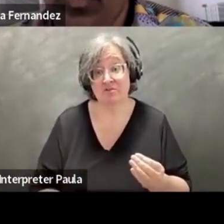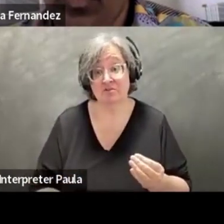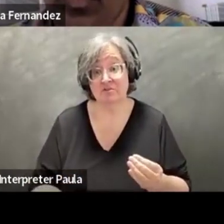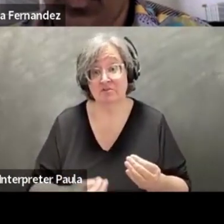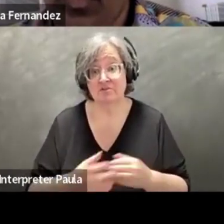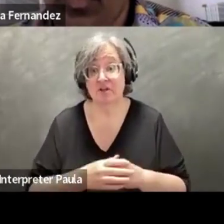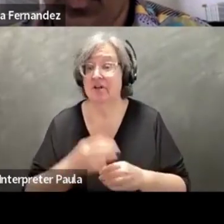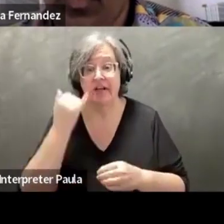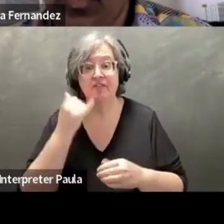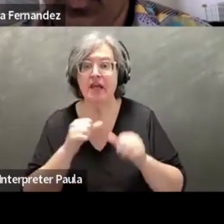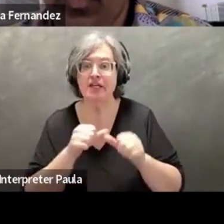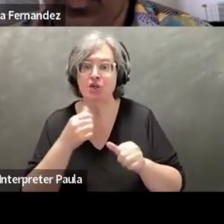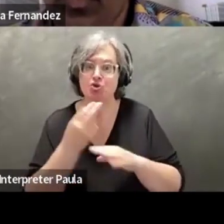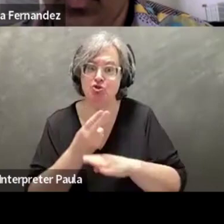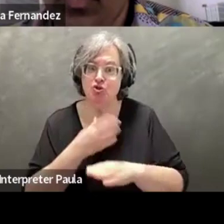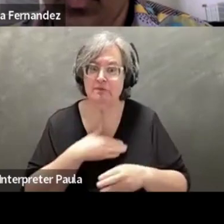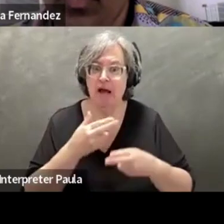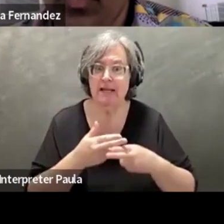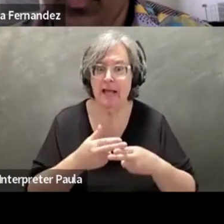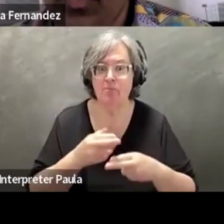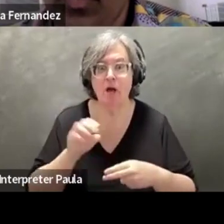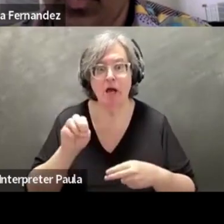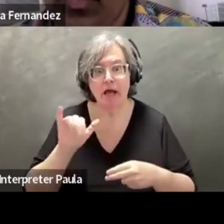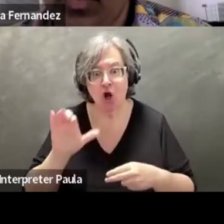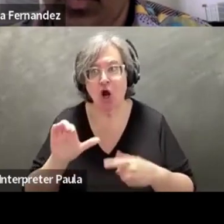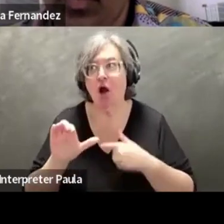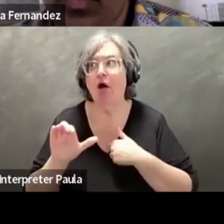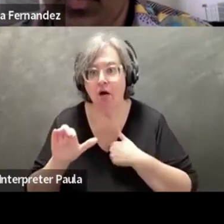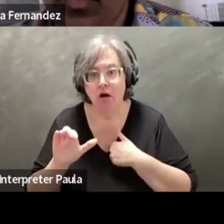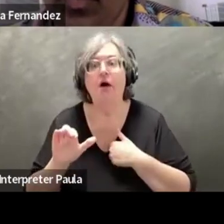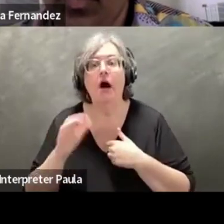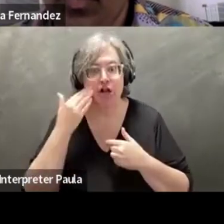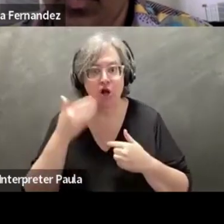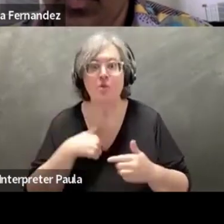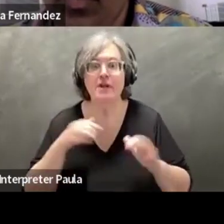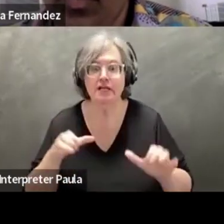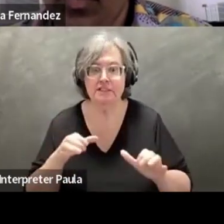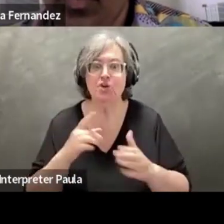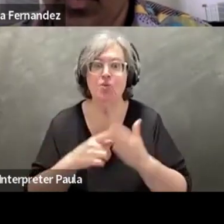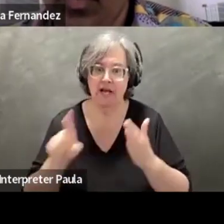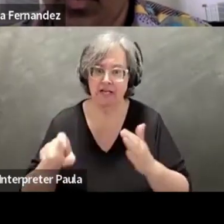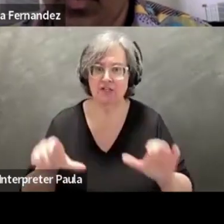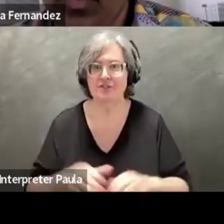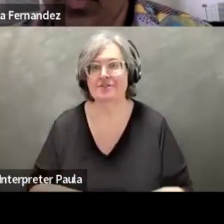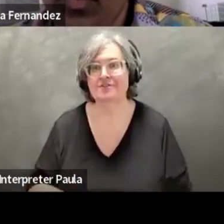this, then I did what I was put in to do. So that's why, that's where my energy comes from. Laura Bernas: Thank you for sharing that. Eric, very